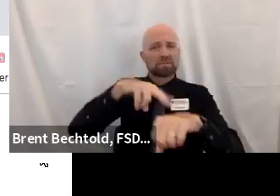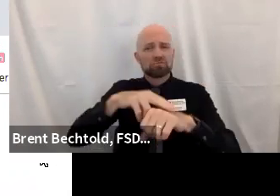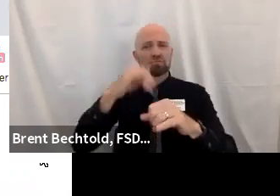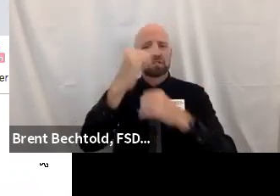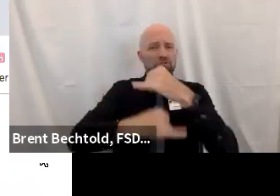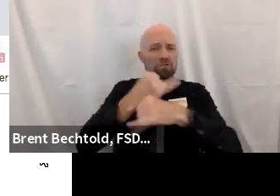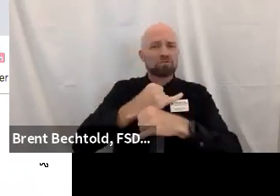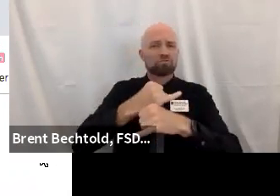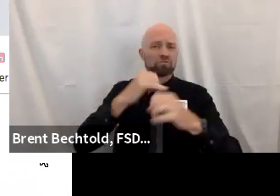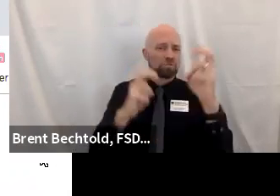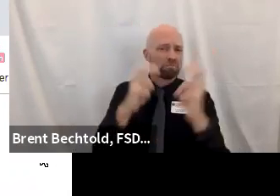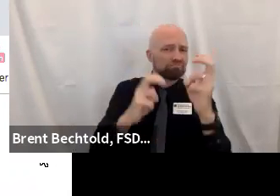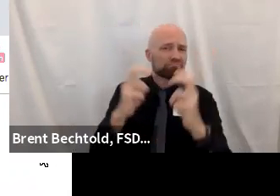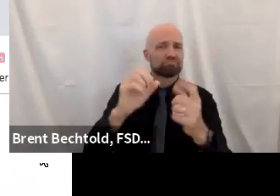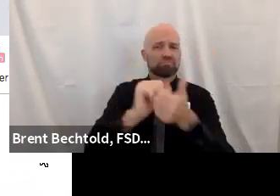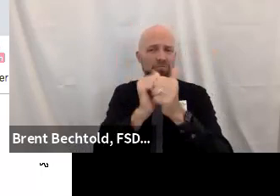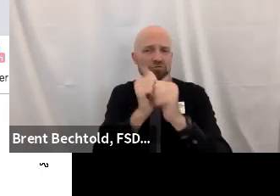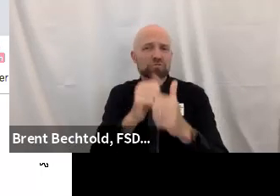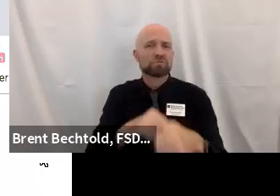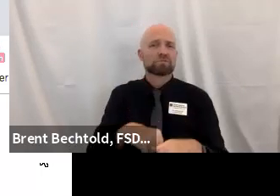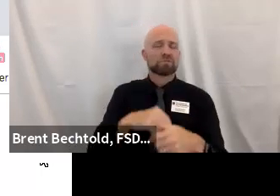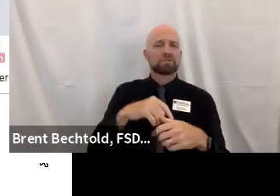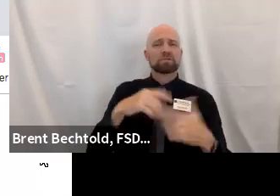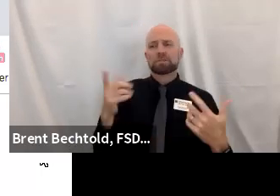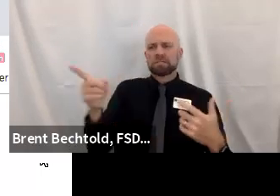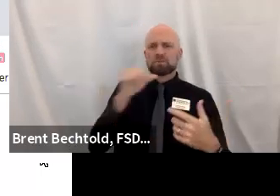As a teenager, he joined the state national and international competitions.